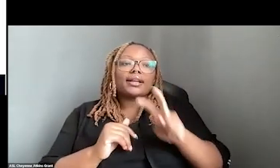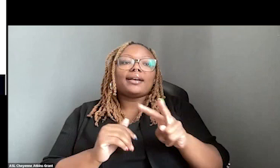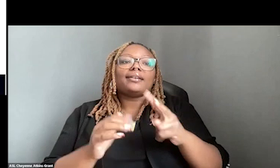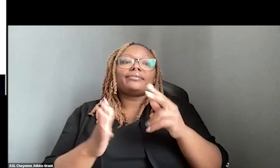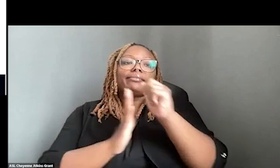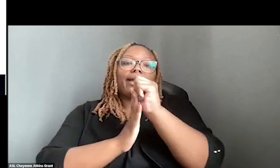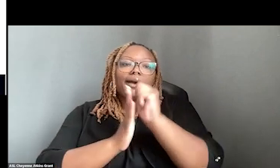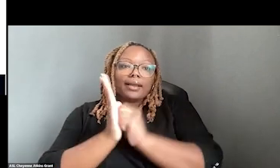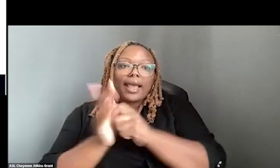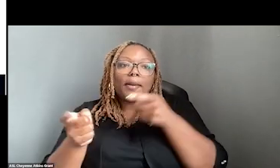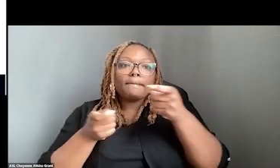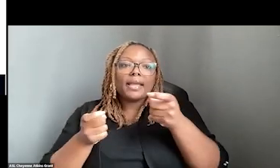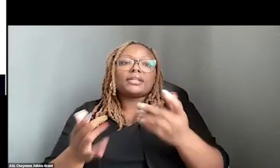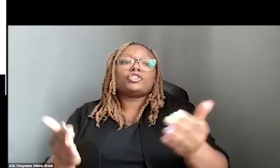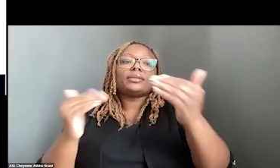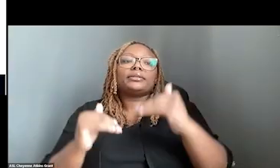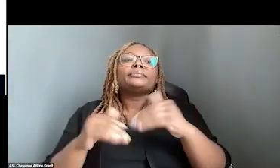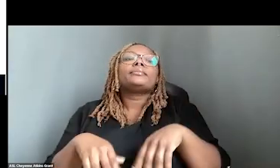of our information, resources, and contacts.